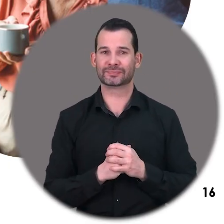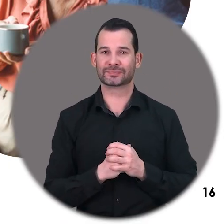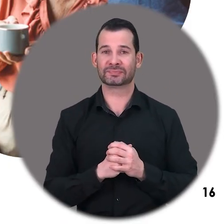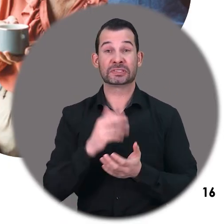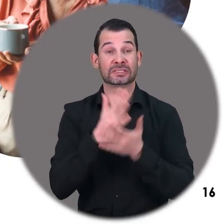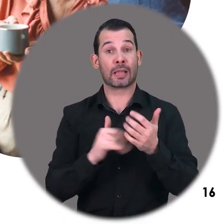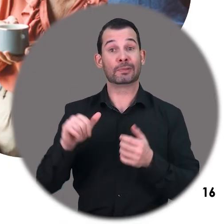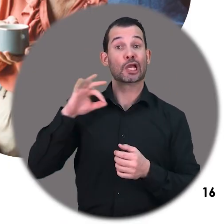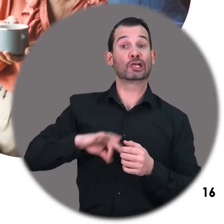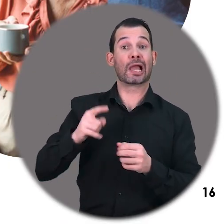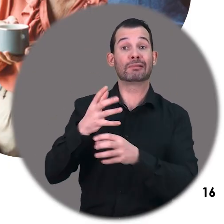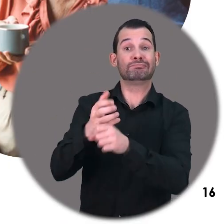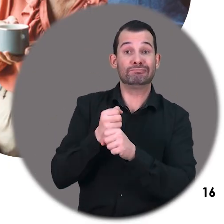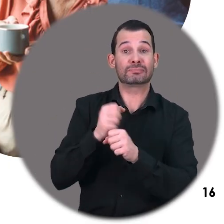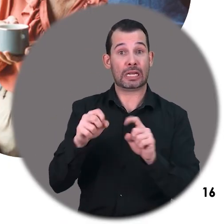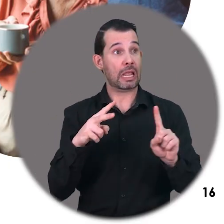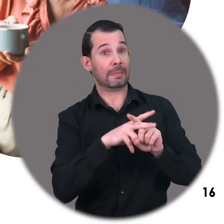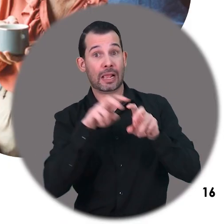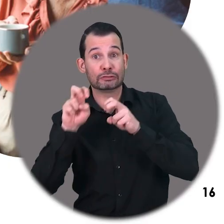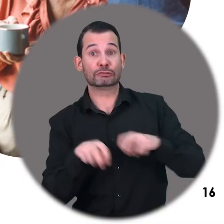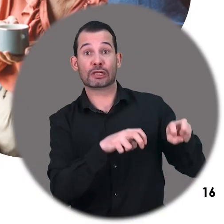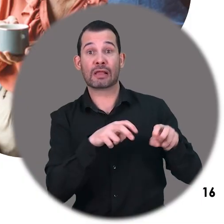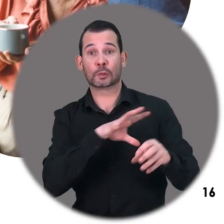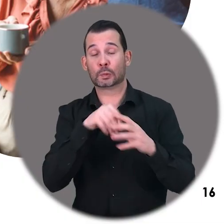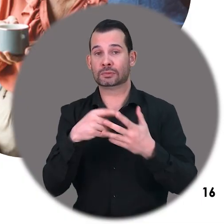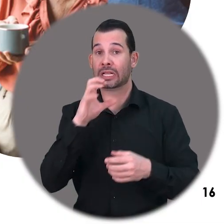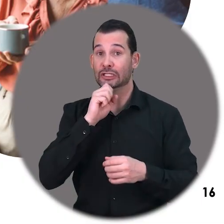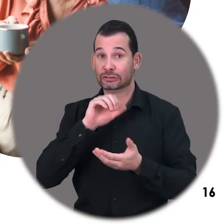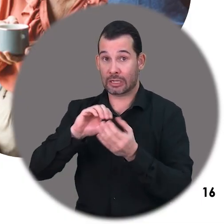Some of the credits that can be transferred include the age amount,